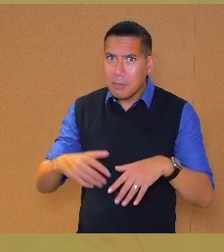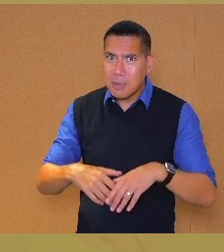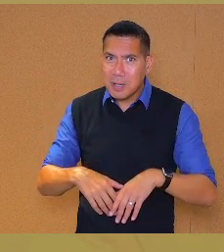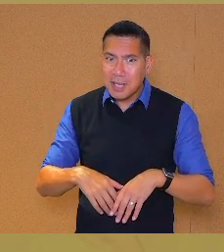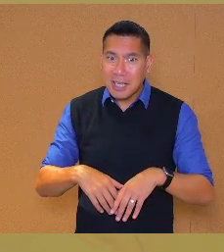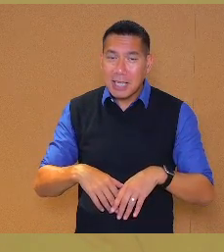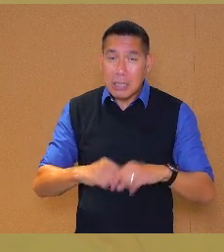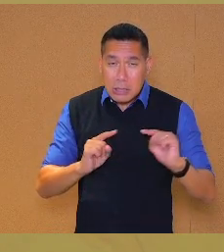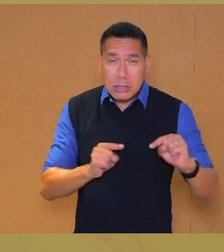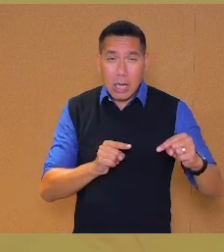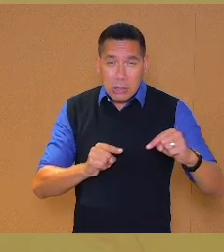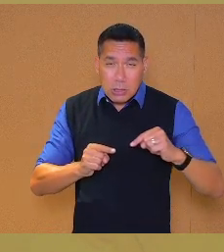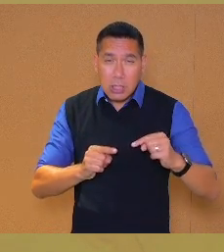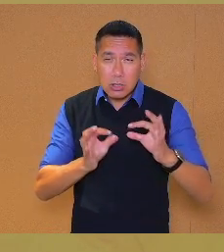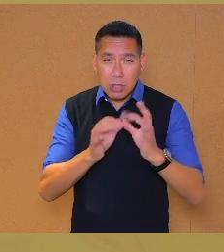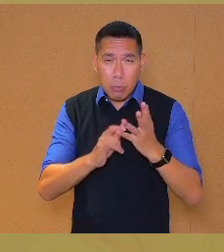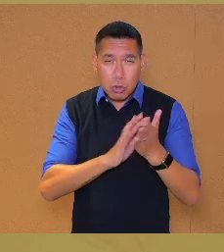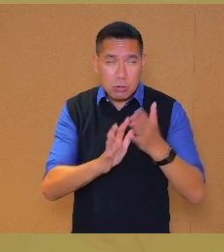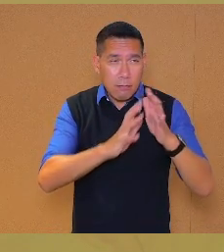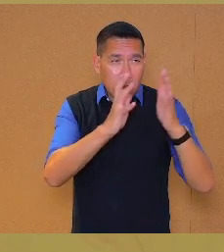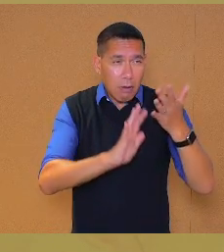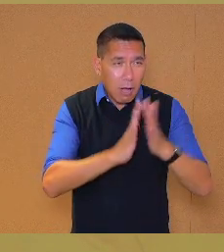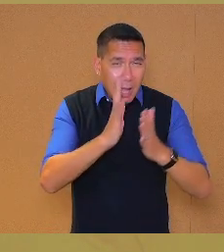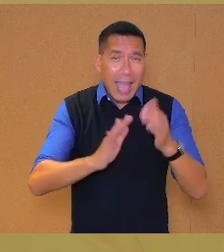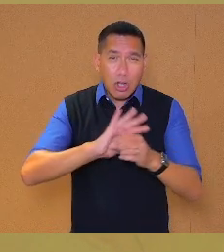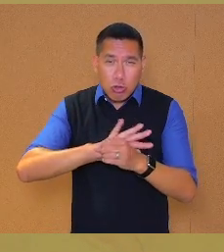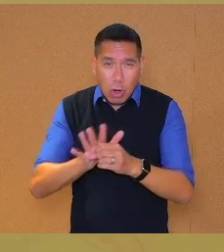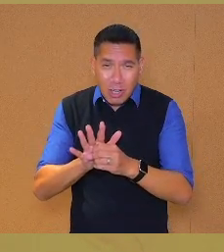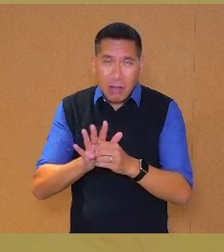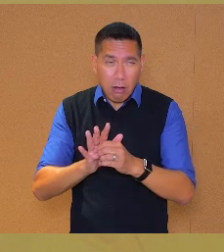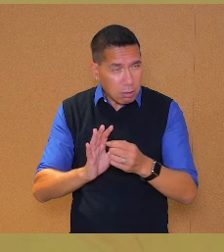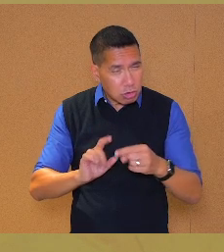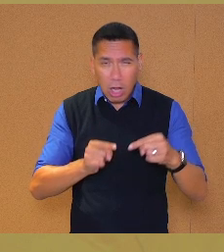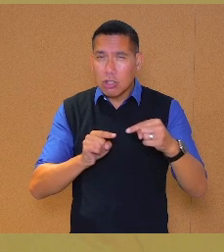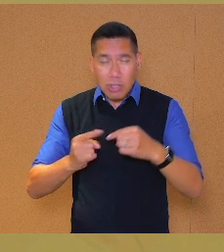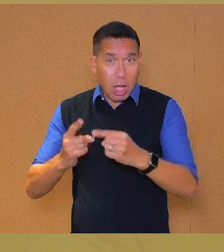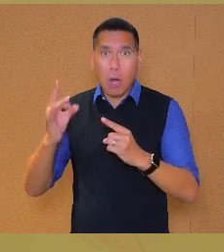bushfires and coronavirus, it is now more important than ever